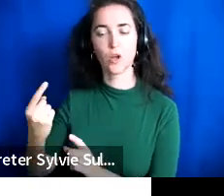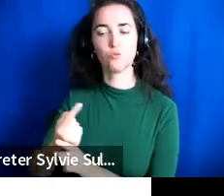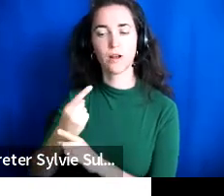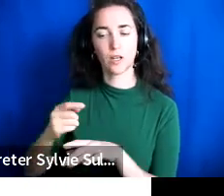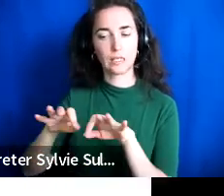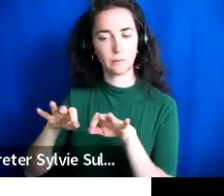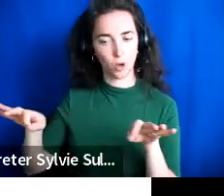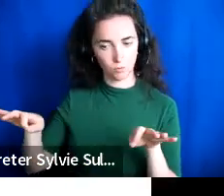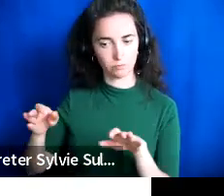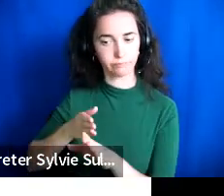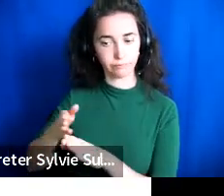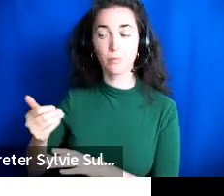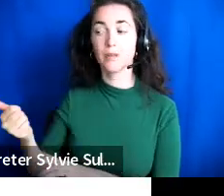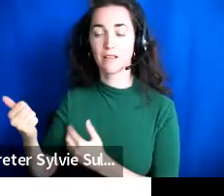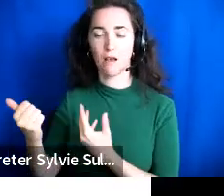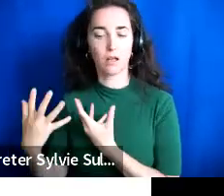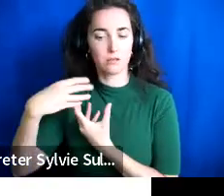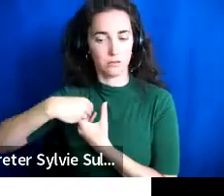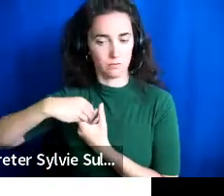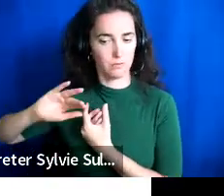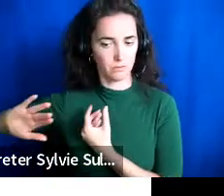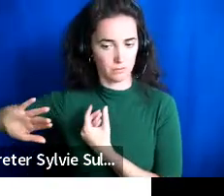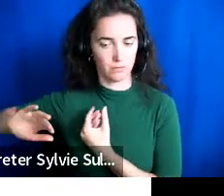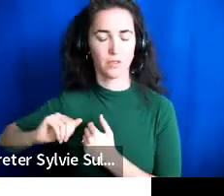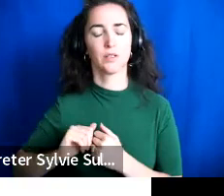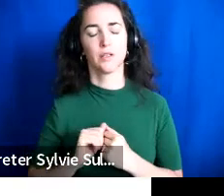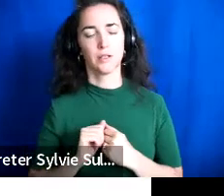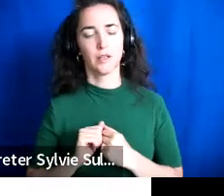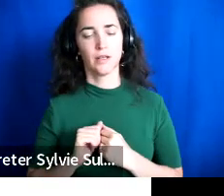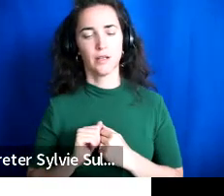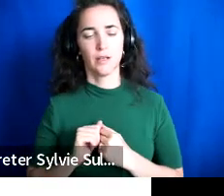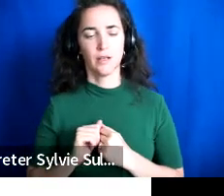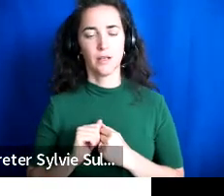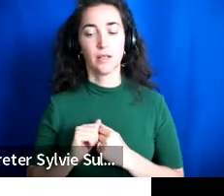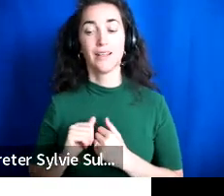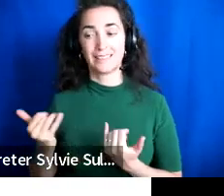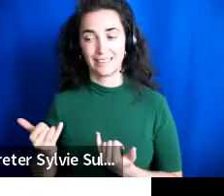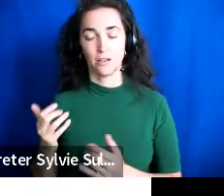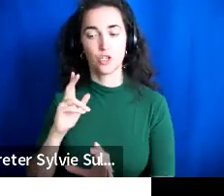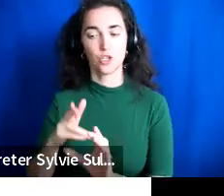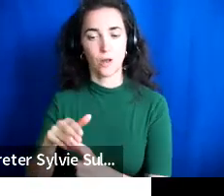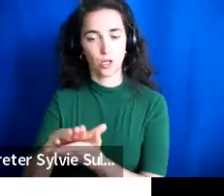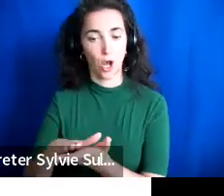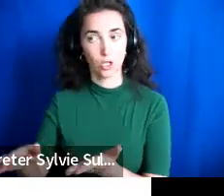We have autism and it's enrolling in a college in the fall.